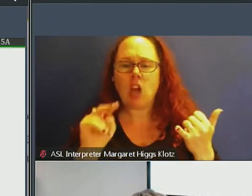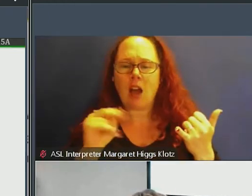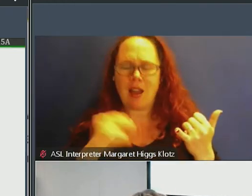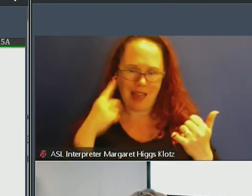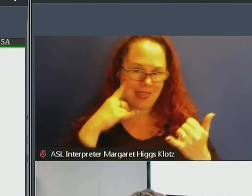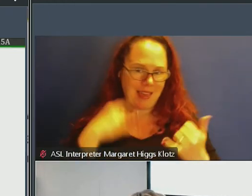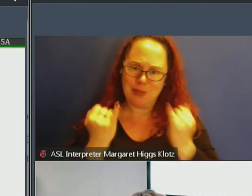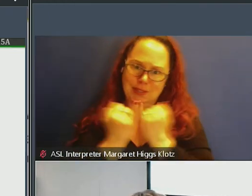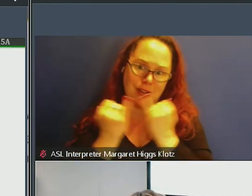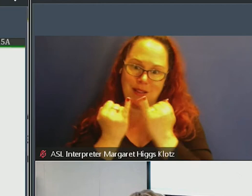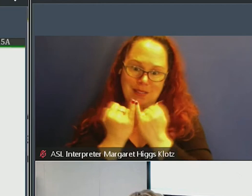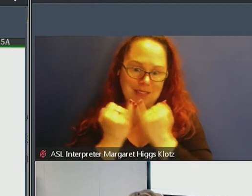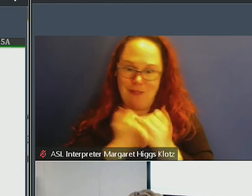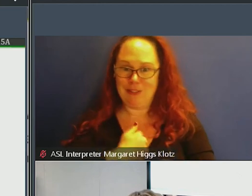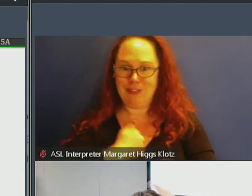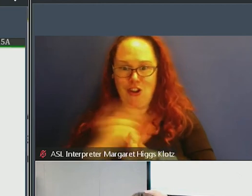You caught me, Shawn Parkinson,